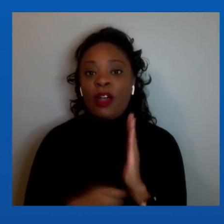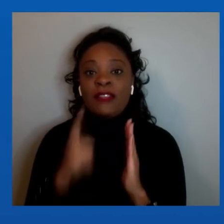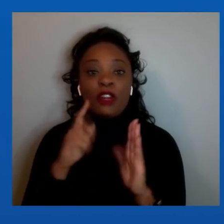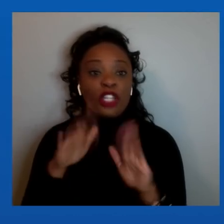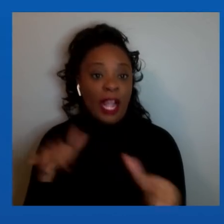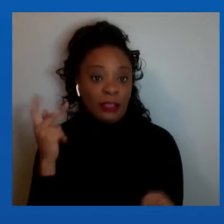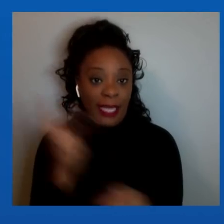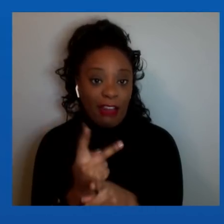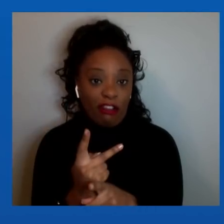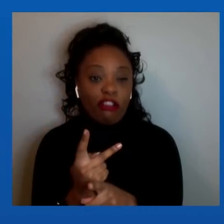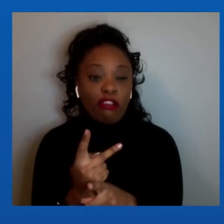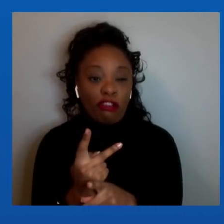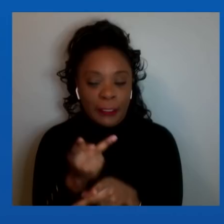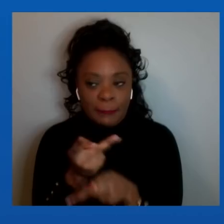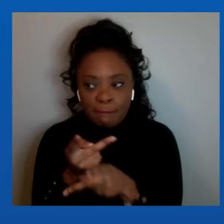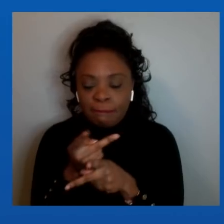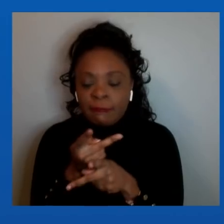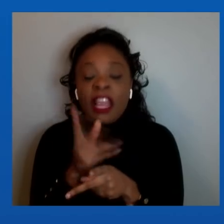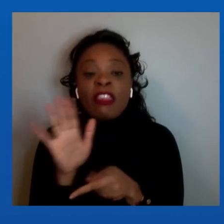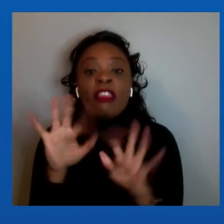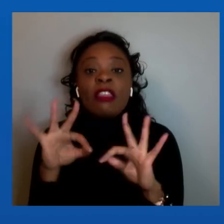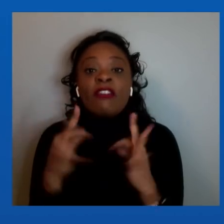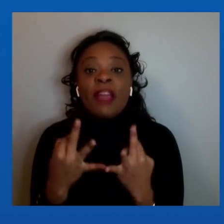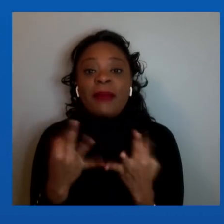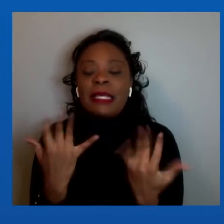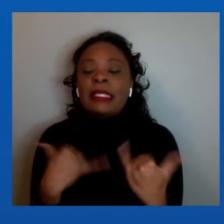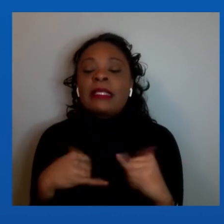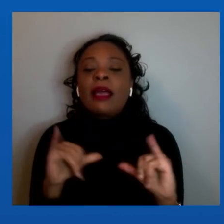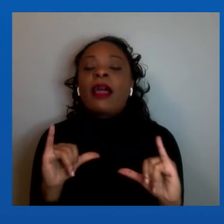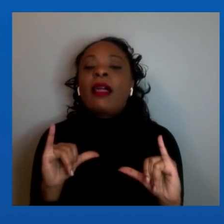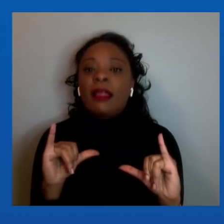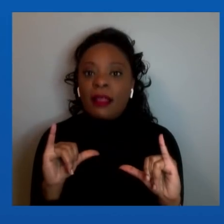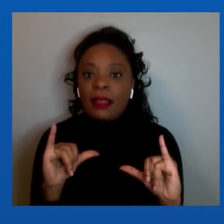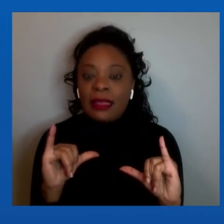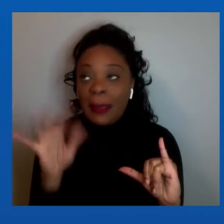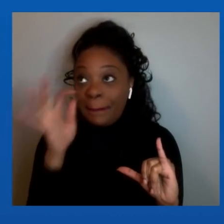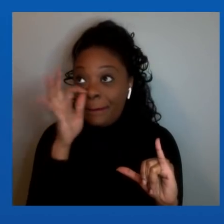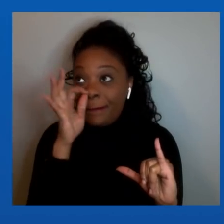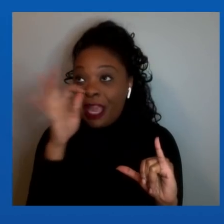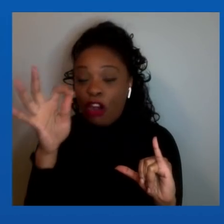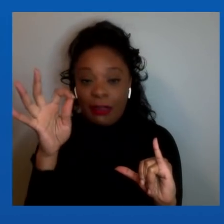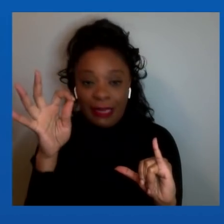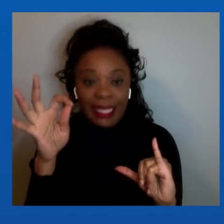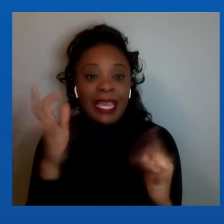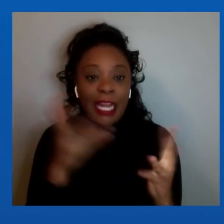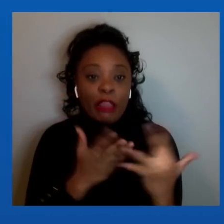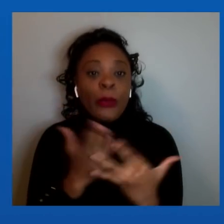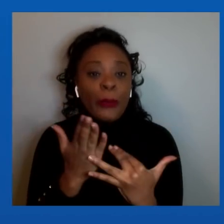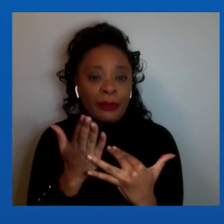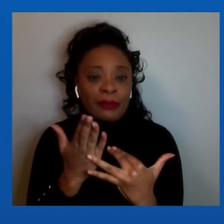and their family is still barely holding on. They just need a little help,